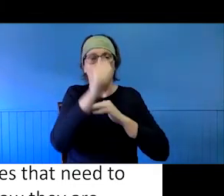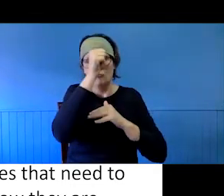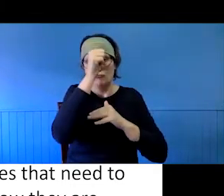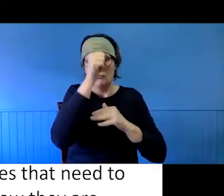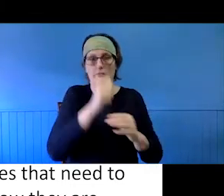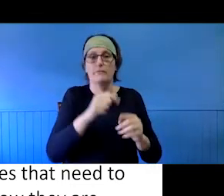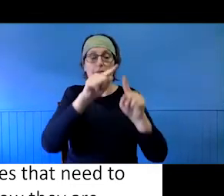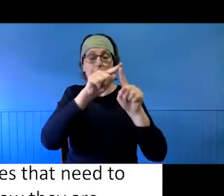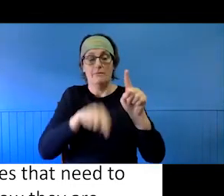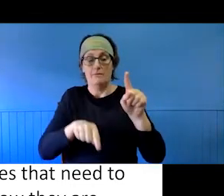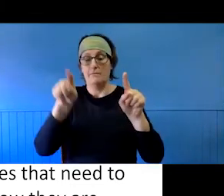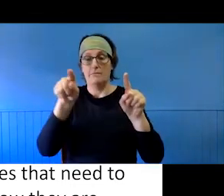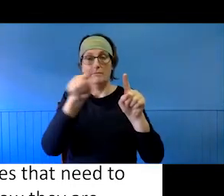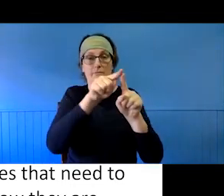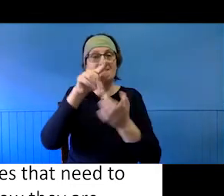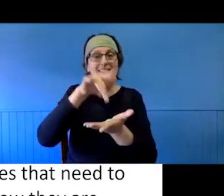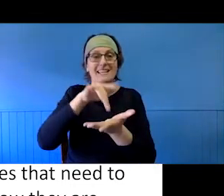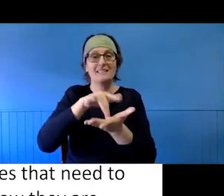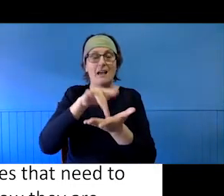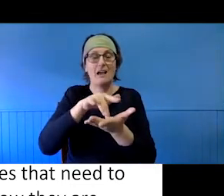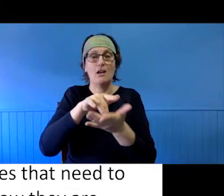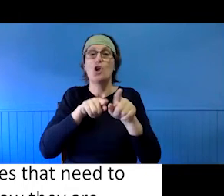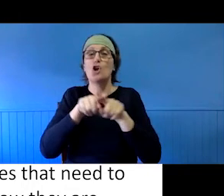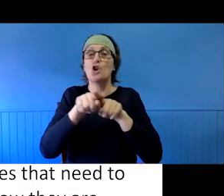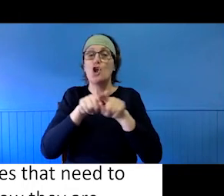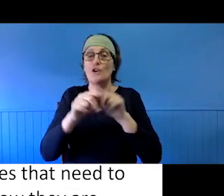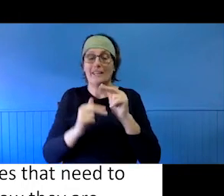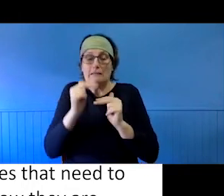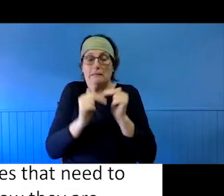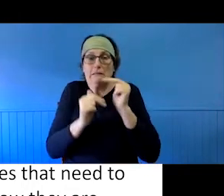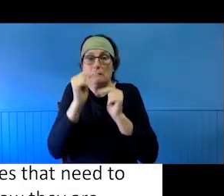of this equali lateral triangle is the "learning scaffold", and then